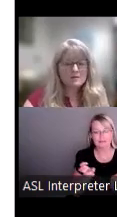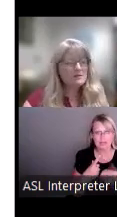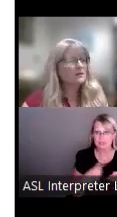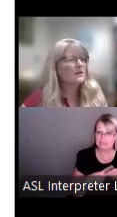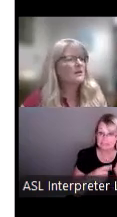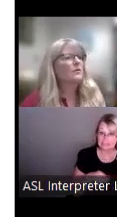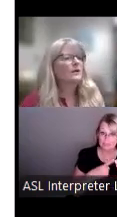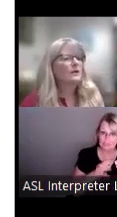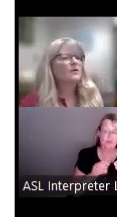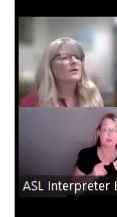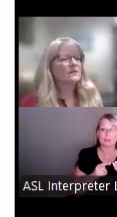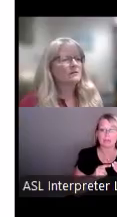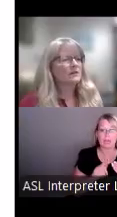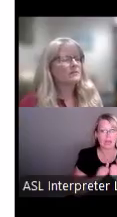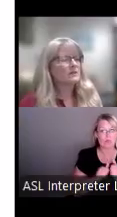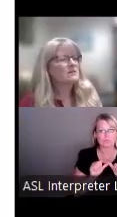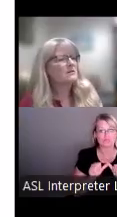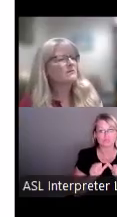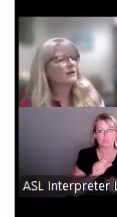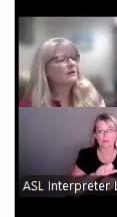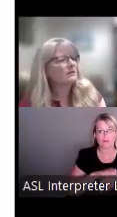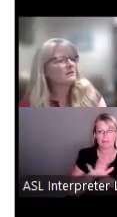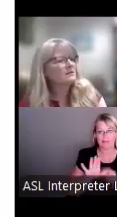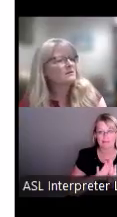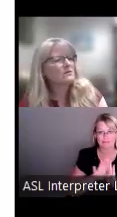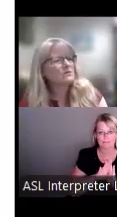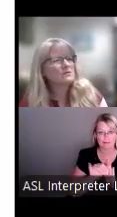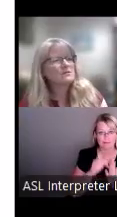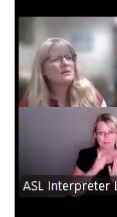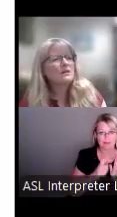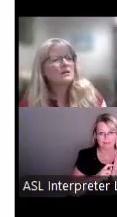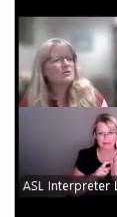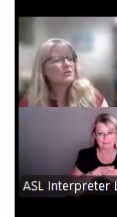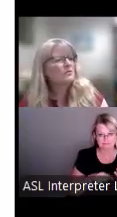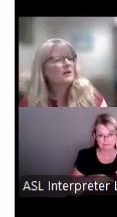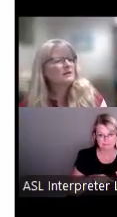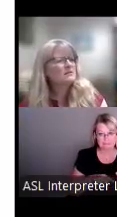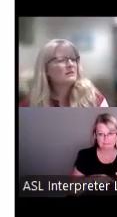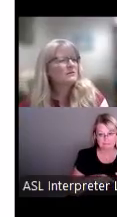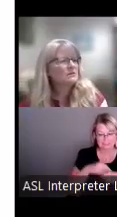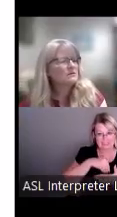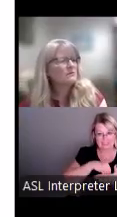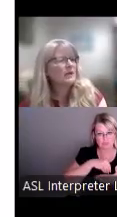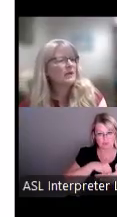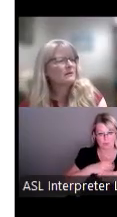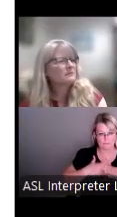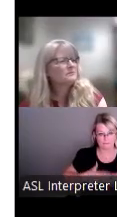ways to keep working on the development of recognizing those internal body signals of pain.